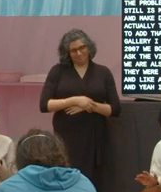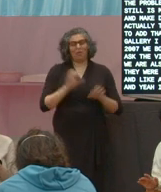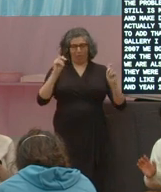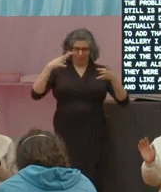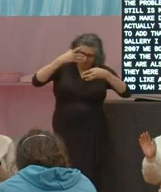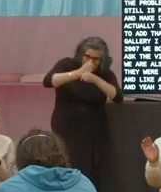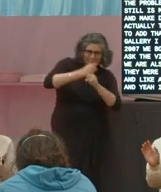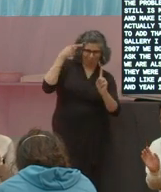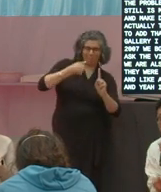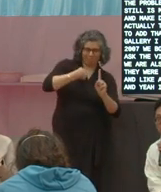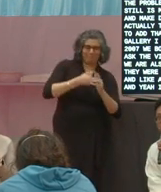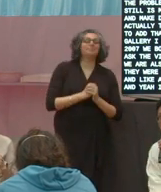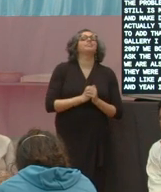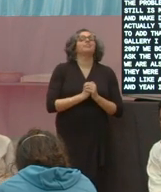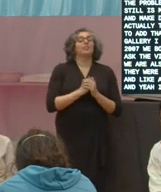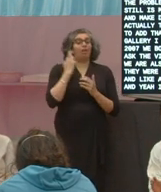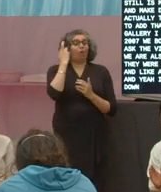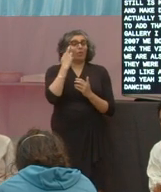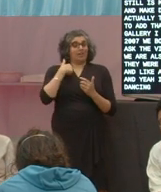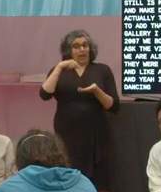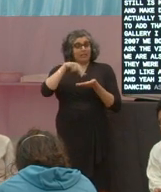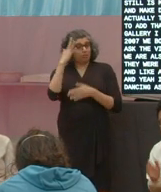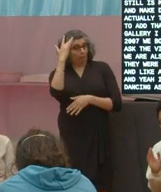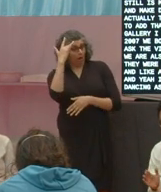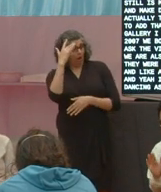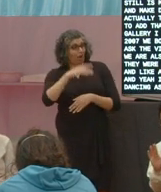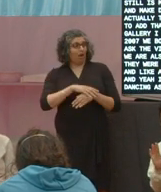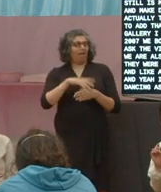it short. The reason I'm dancing is because I felt like I got